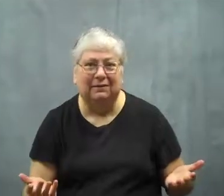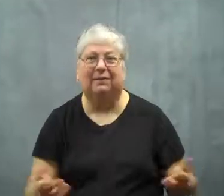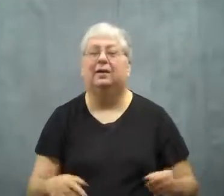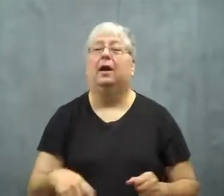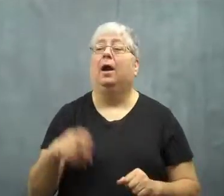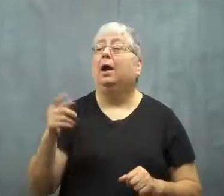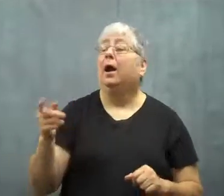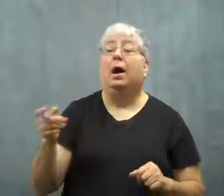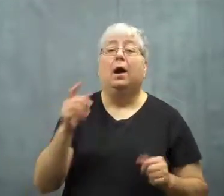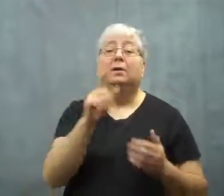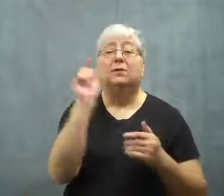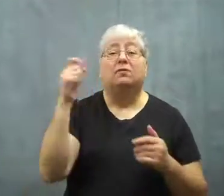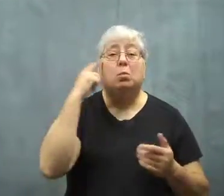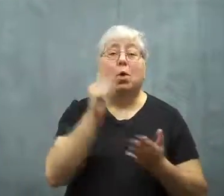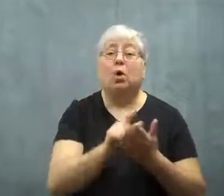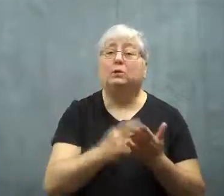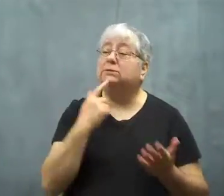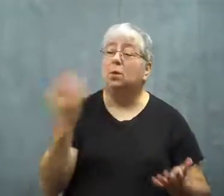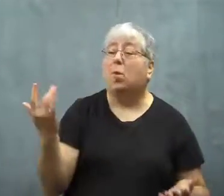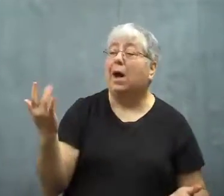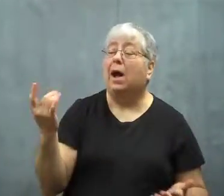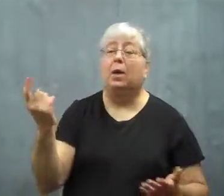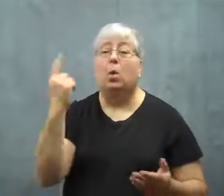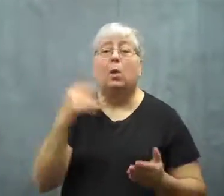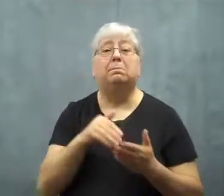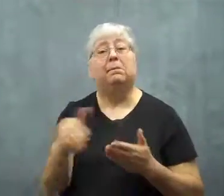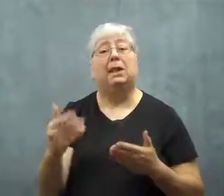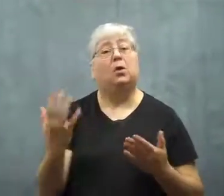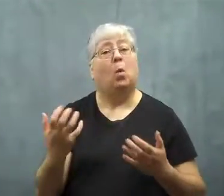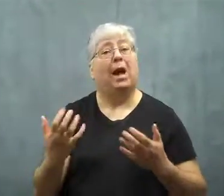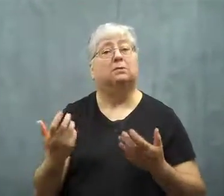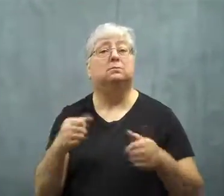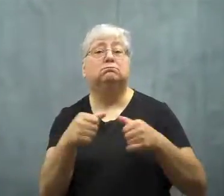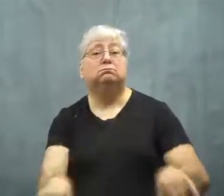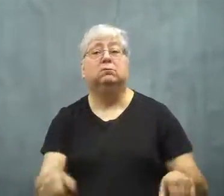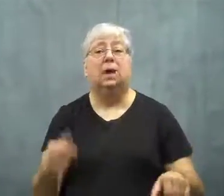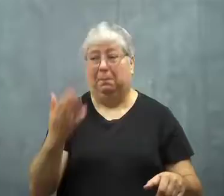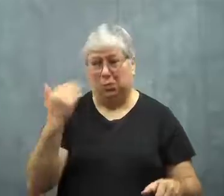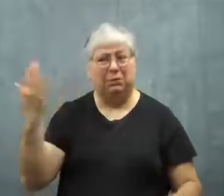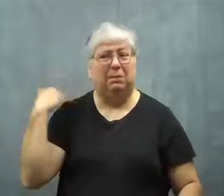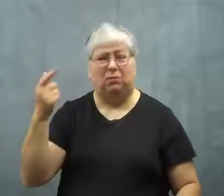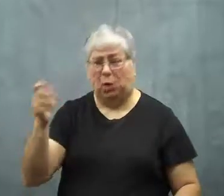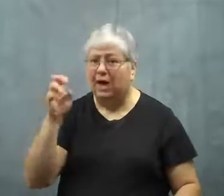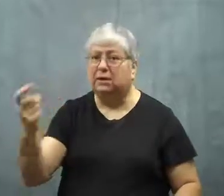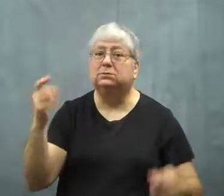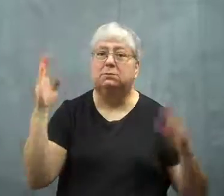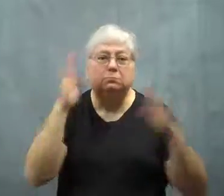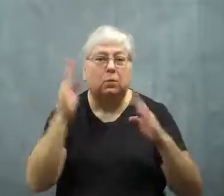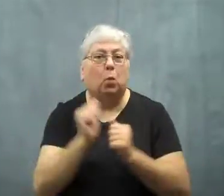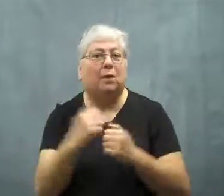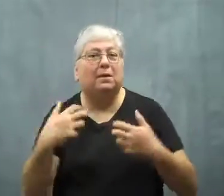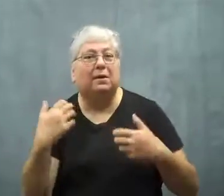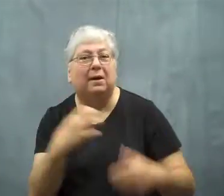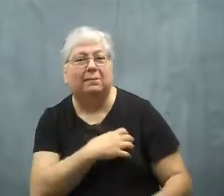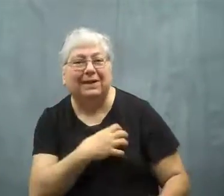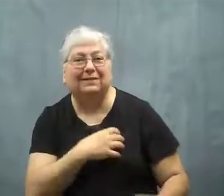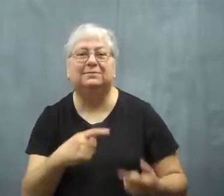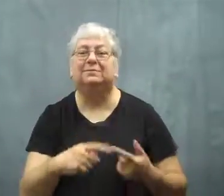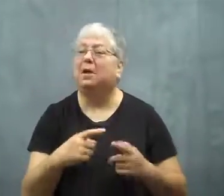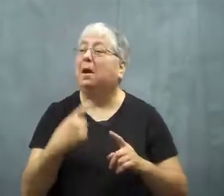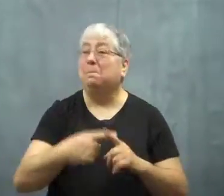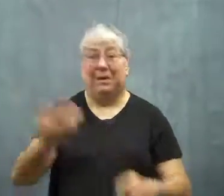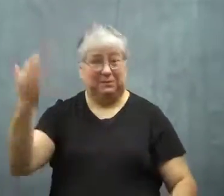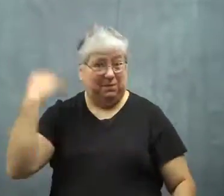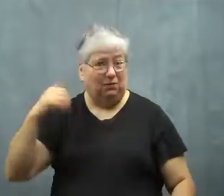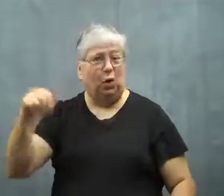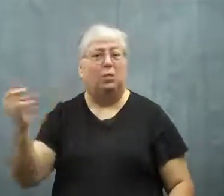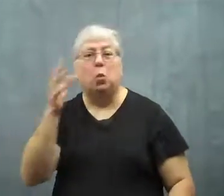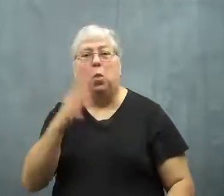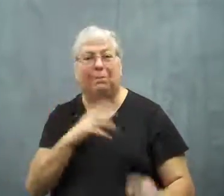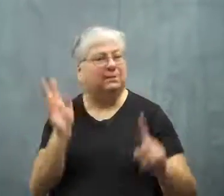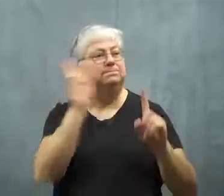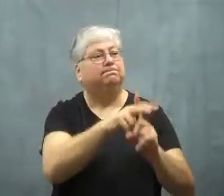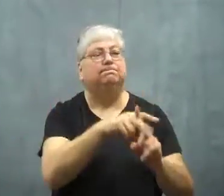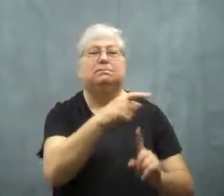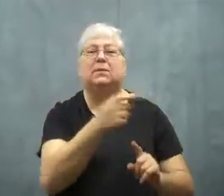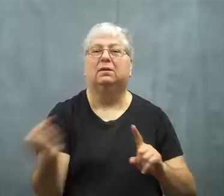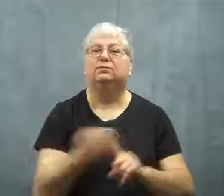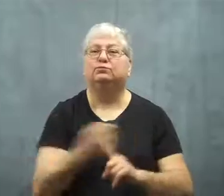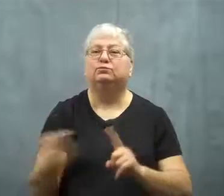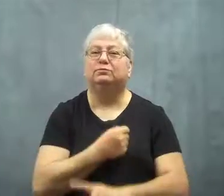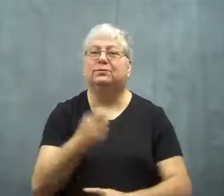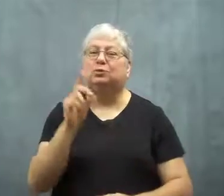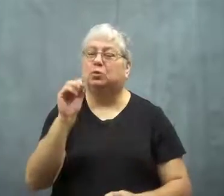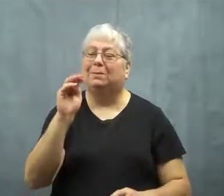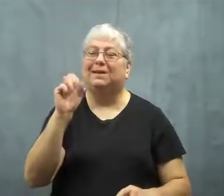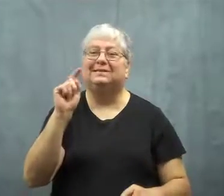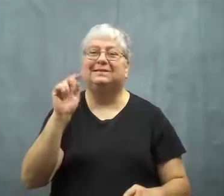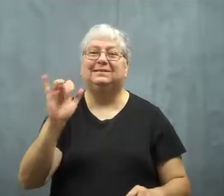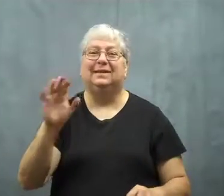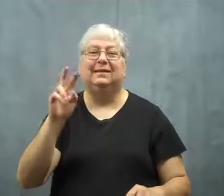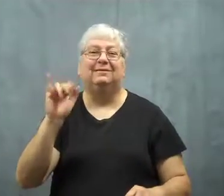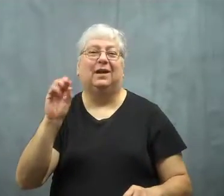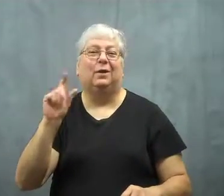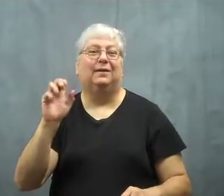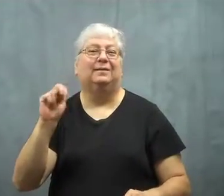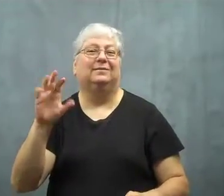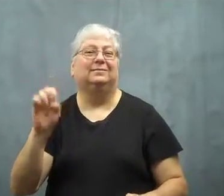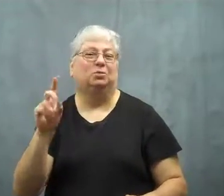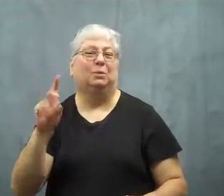The prosecutors wanted a high bail due to his history of trouble with the police.